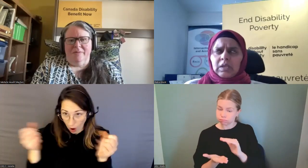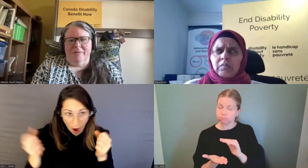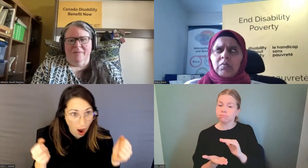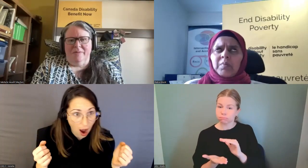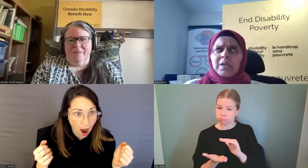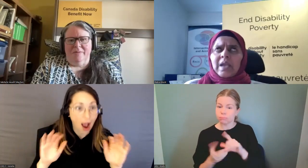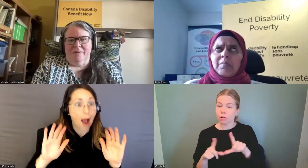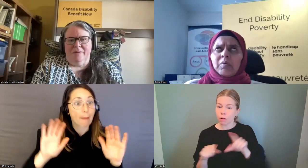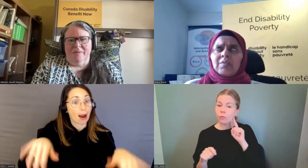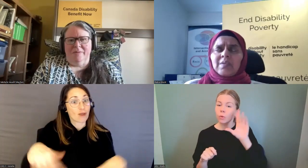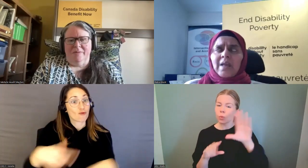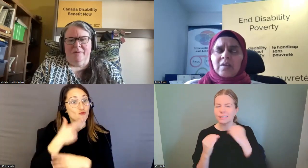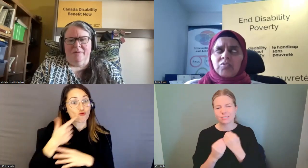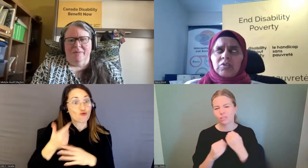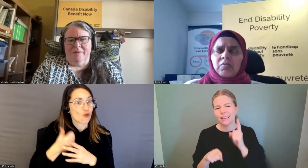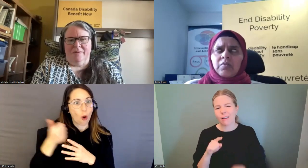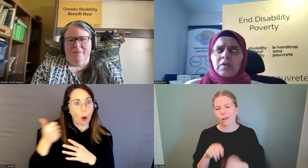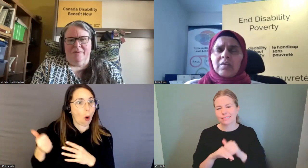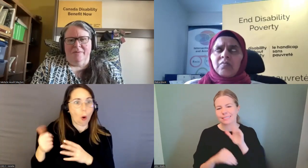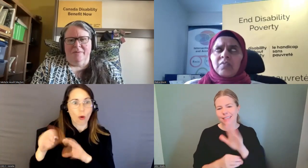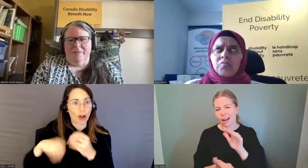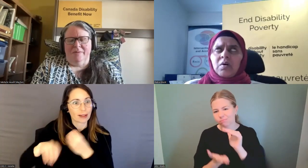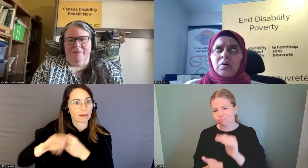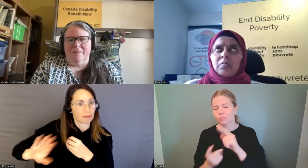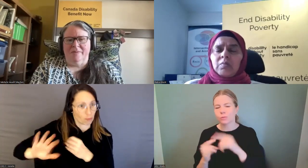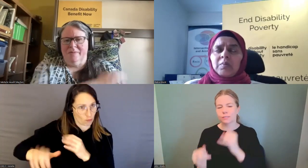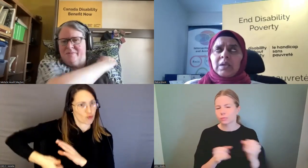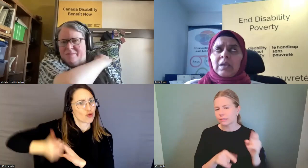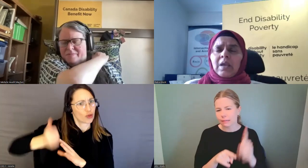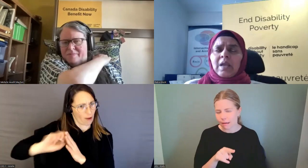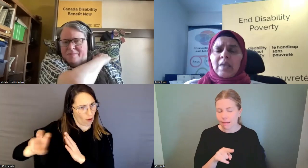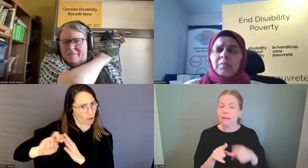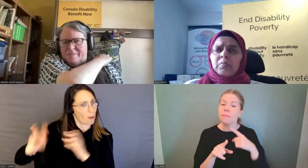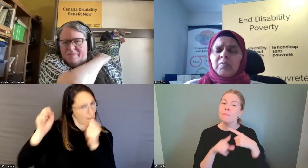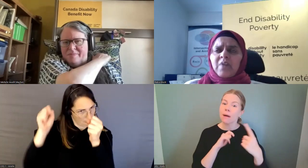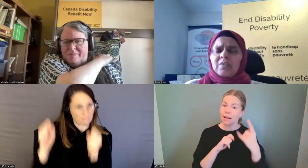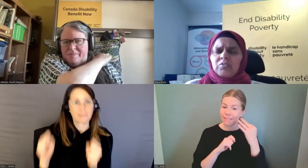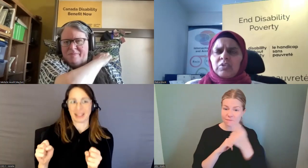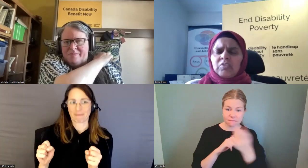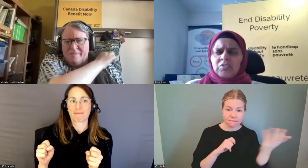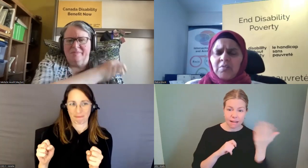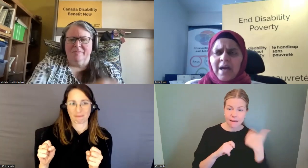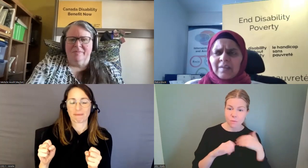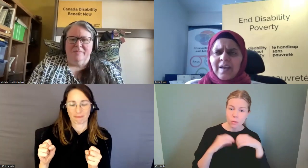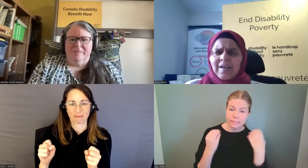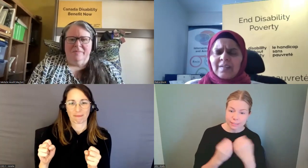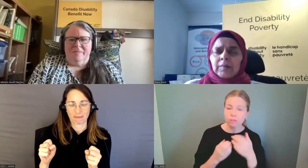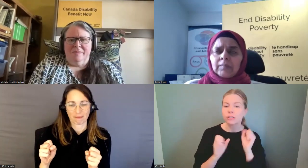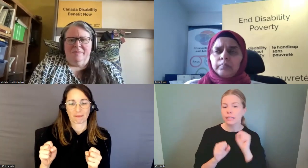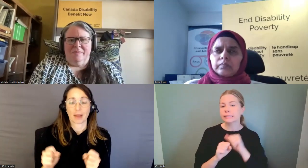WE WILL BE ABLE TO SEND IT TO YOU. FOR INDIVIDUALS, WE WILL BE ABLE TO PROVIDE YOU DIGITAL ACCESS.